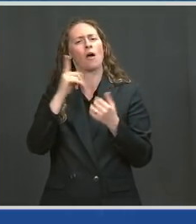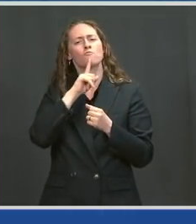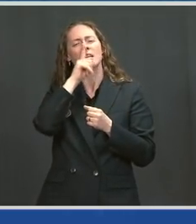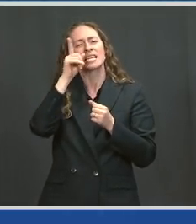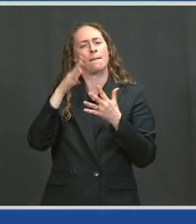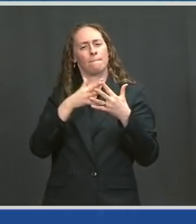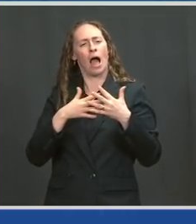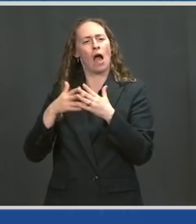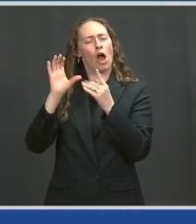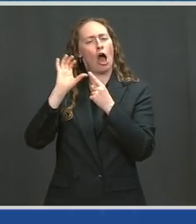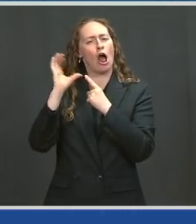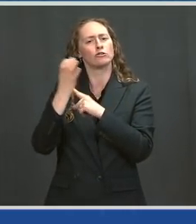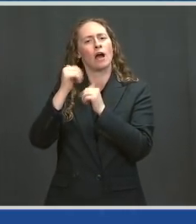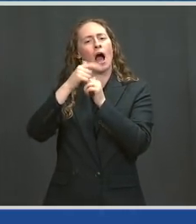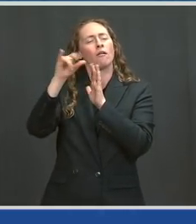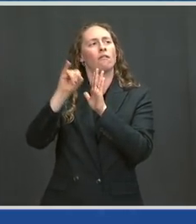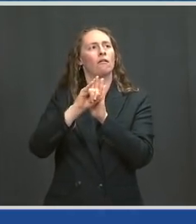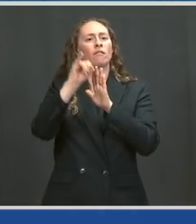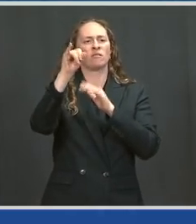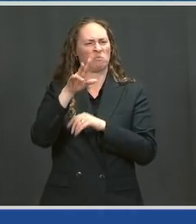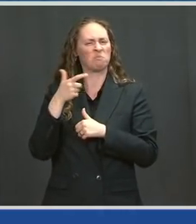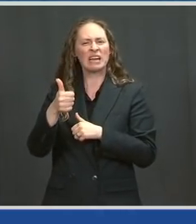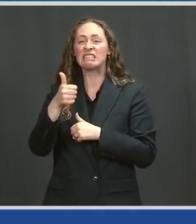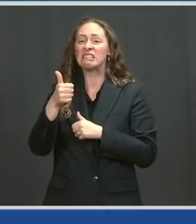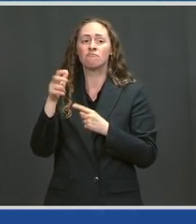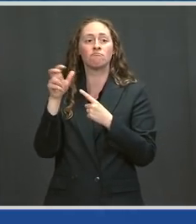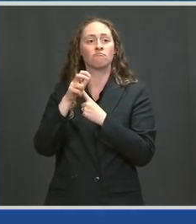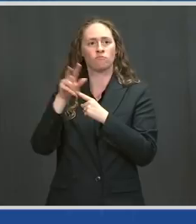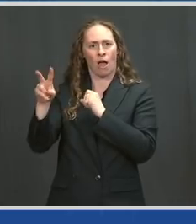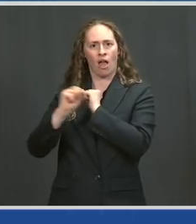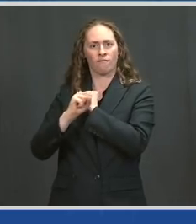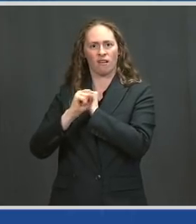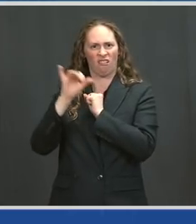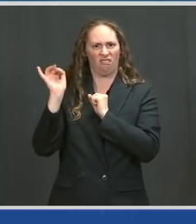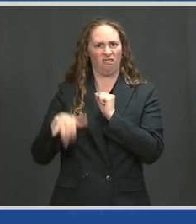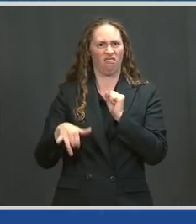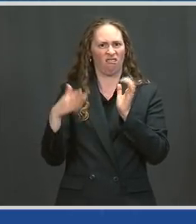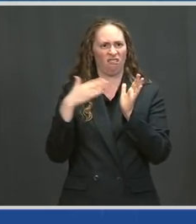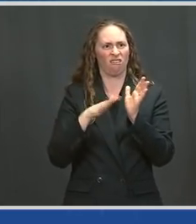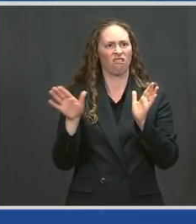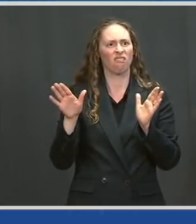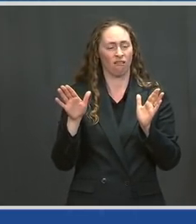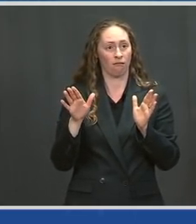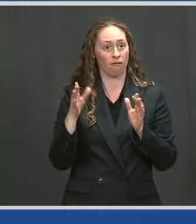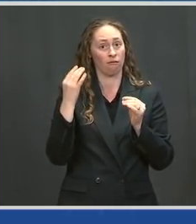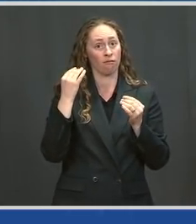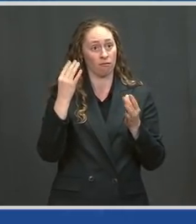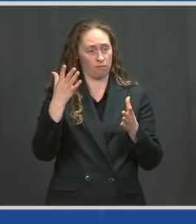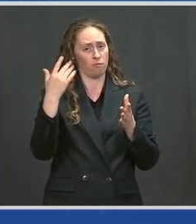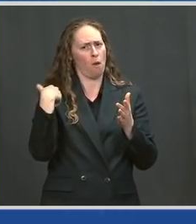And folks like you, honey. I really mean it. We have hope, but we've got to give them support.